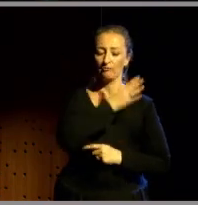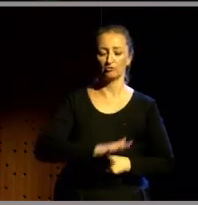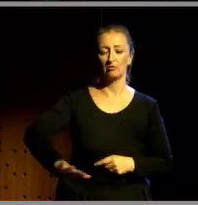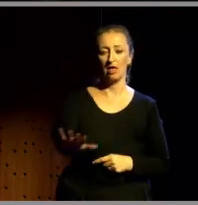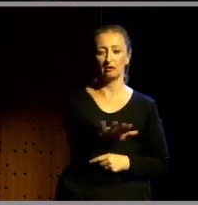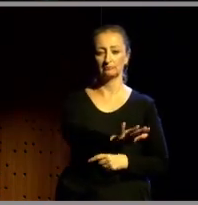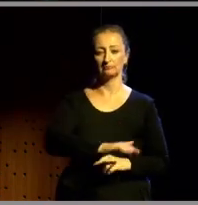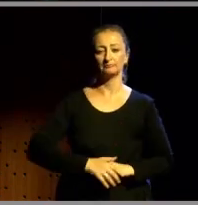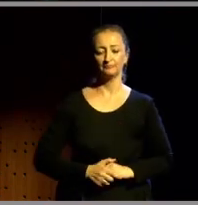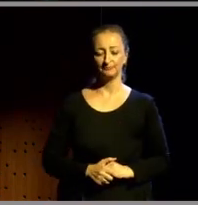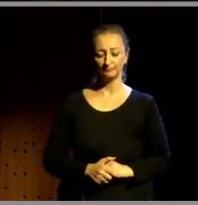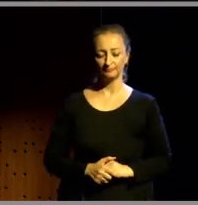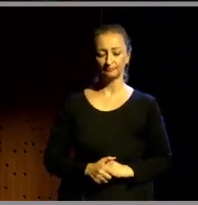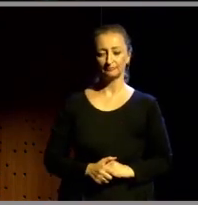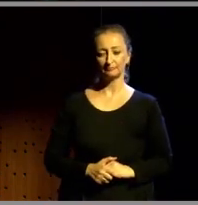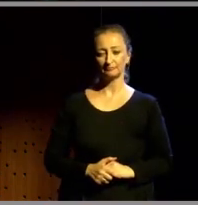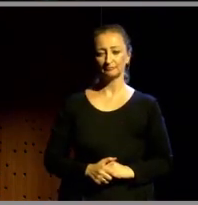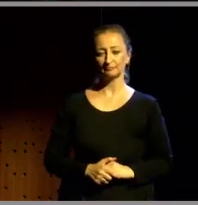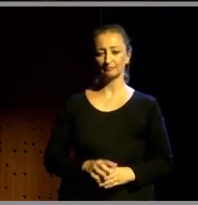land only three things shorten that,